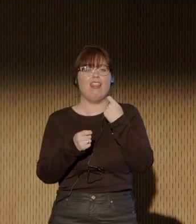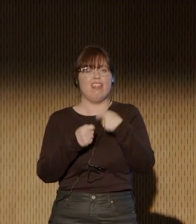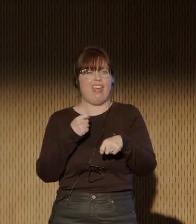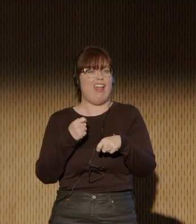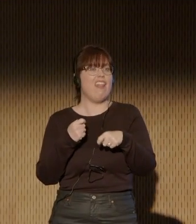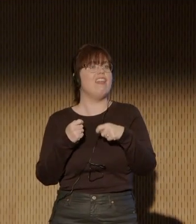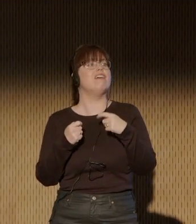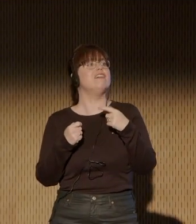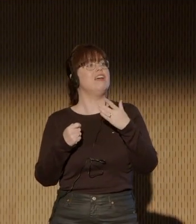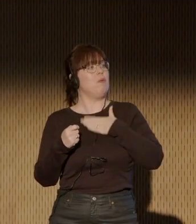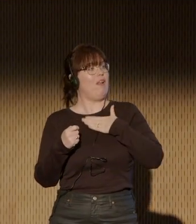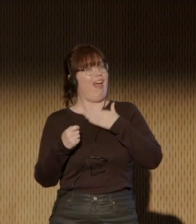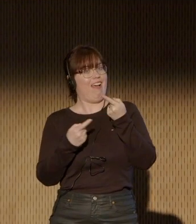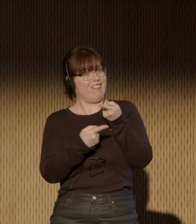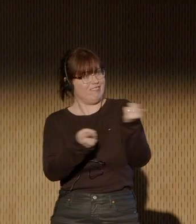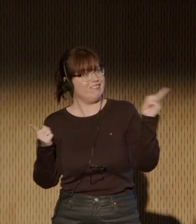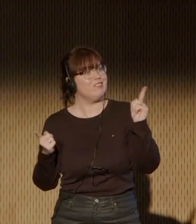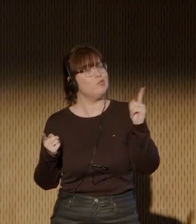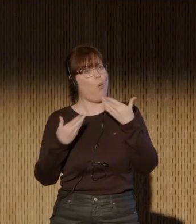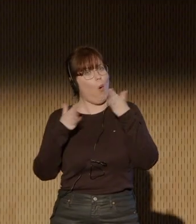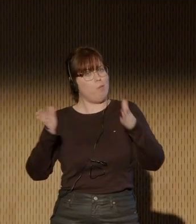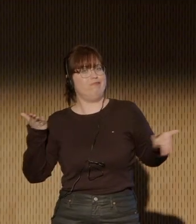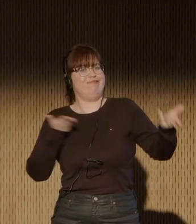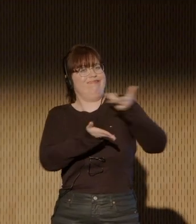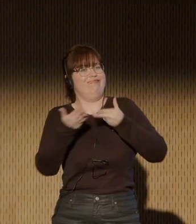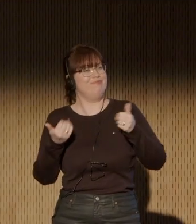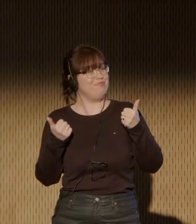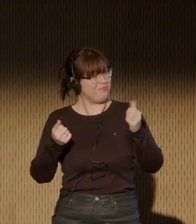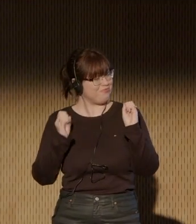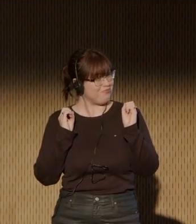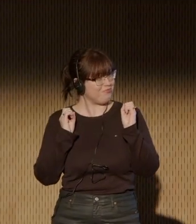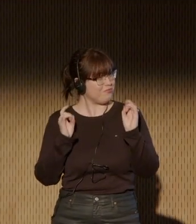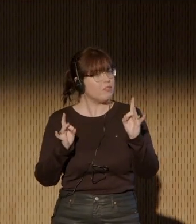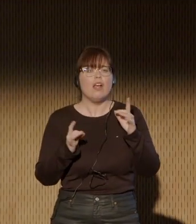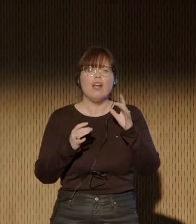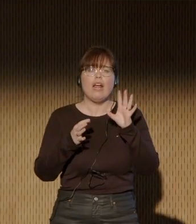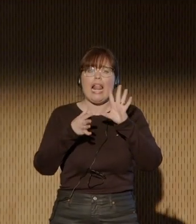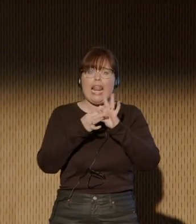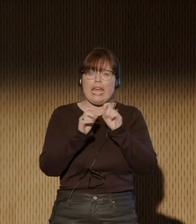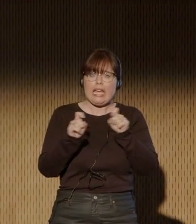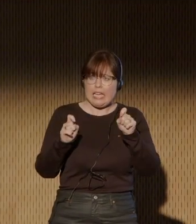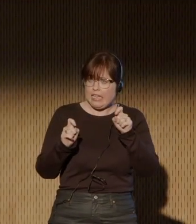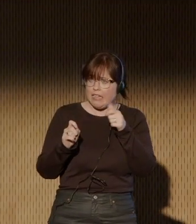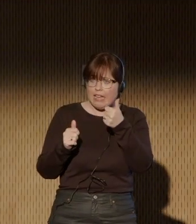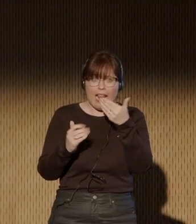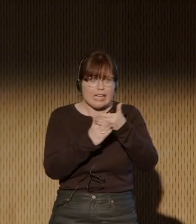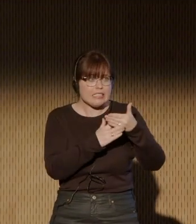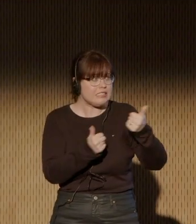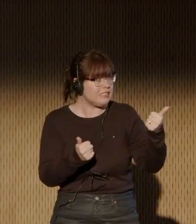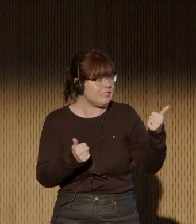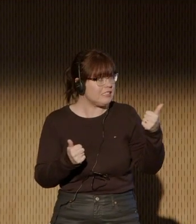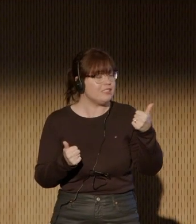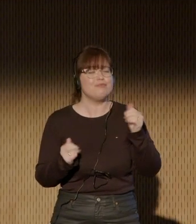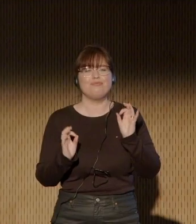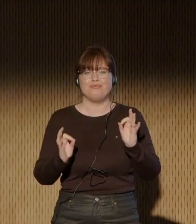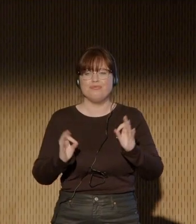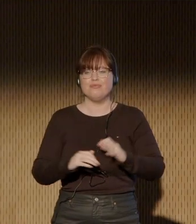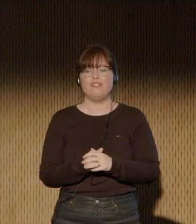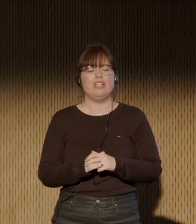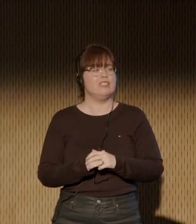get everybody in the room talking. Is that link working okay for everybody? Super. Okay, so take